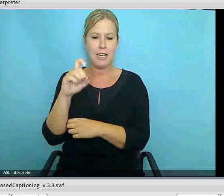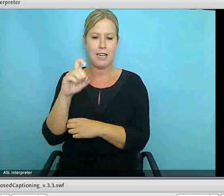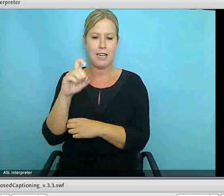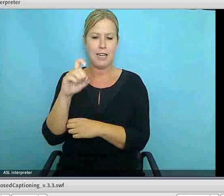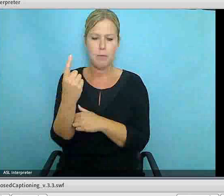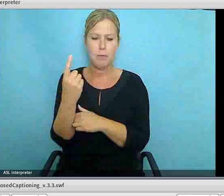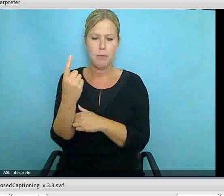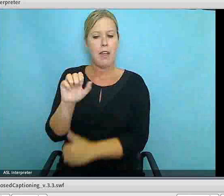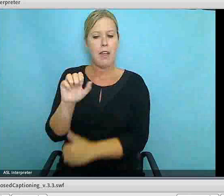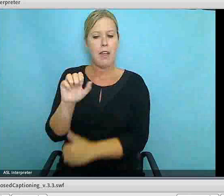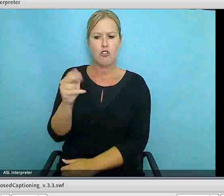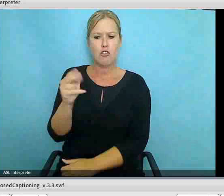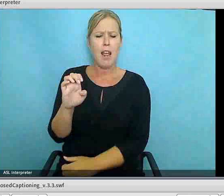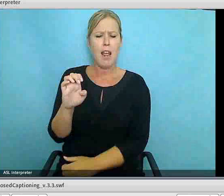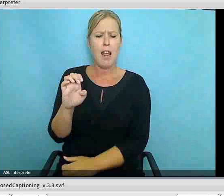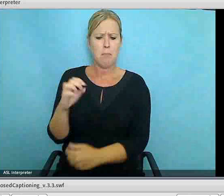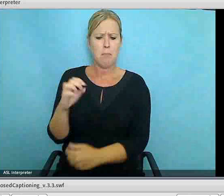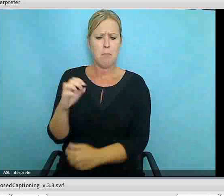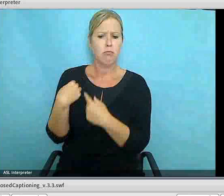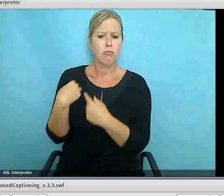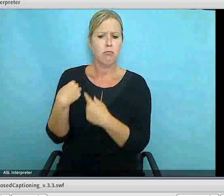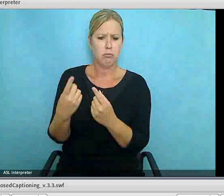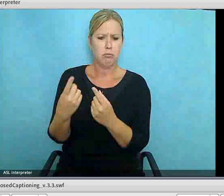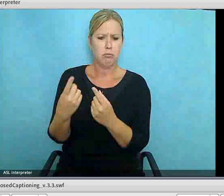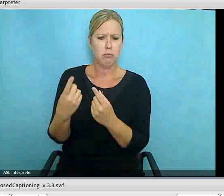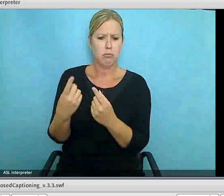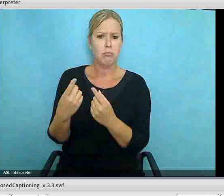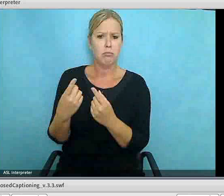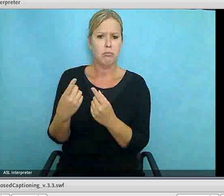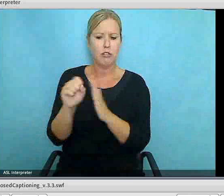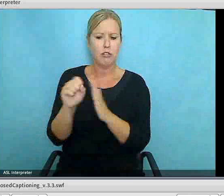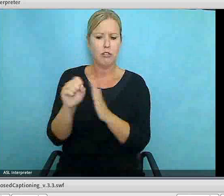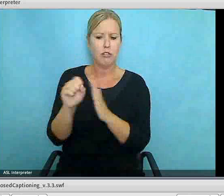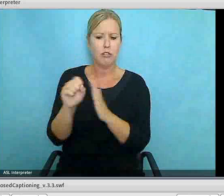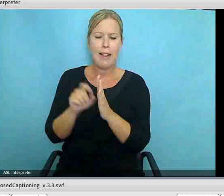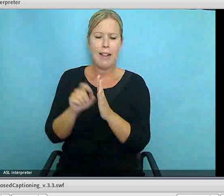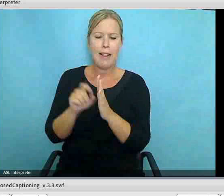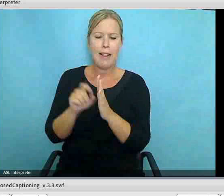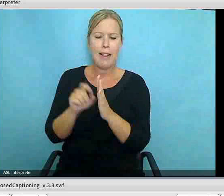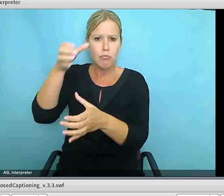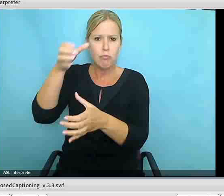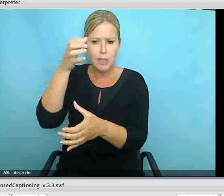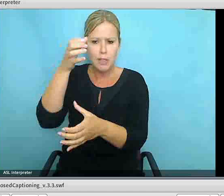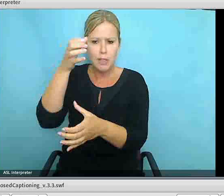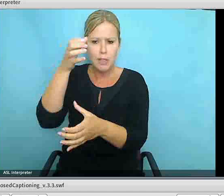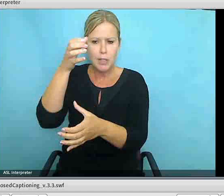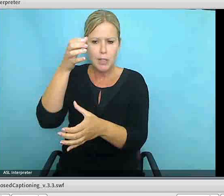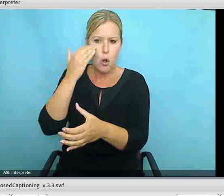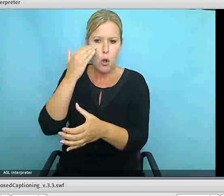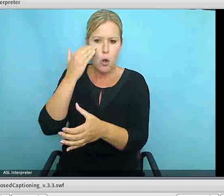who have information and are very knowledgeable, particularly about Medicare and the choices